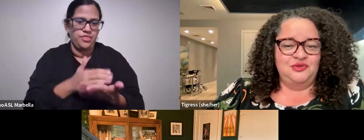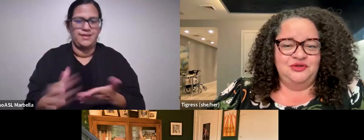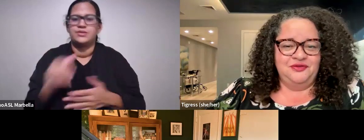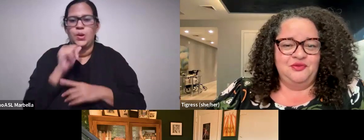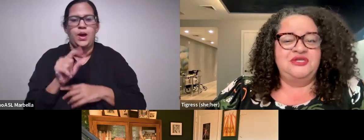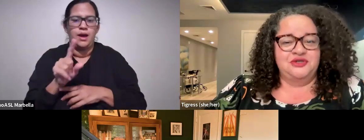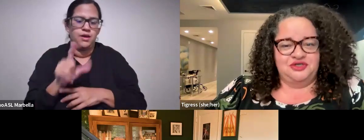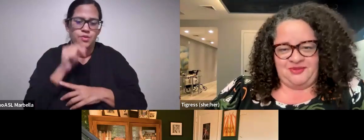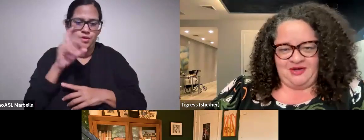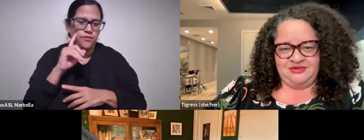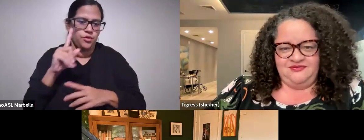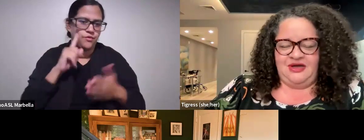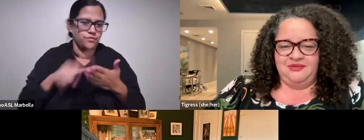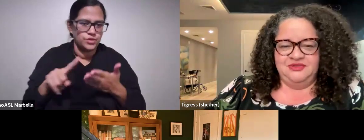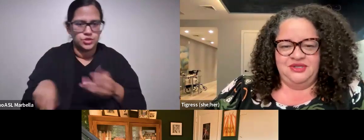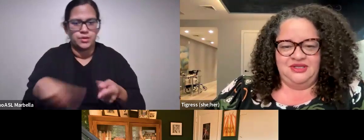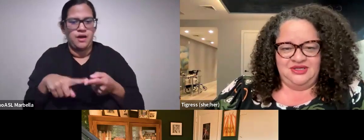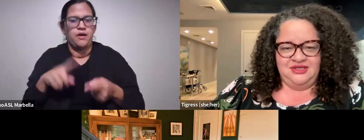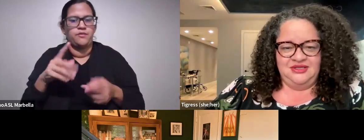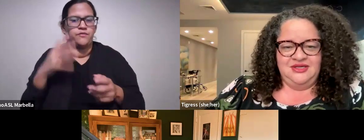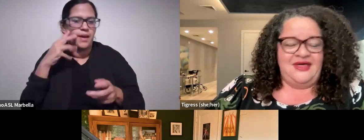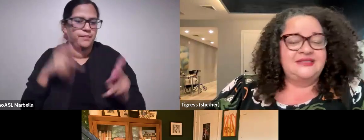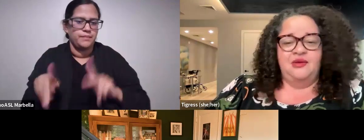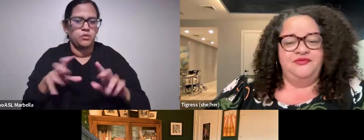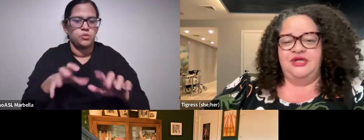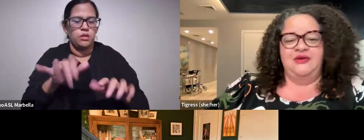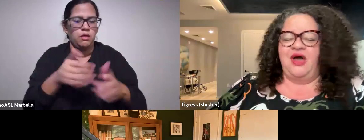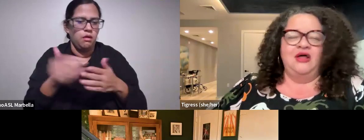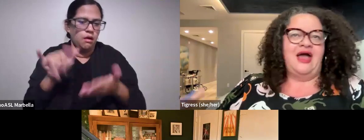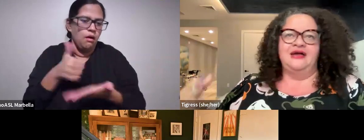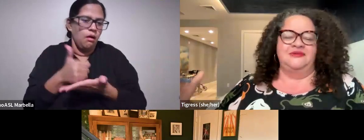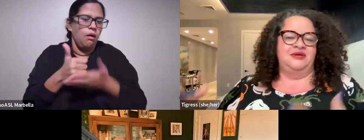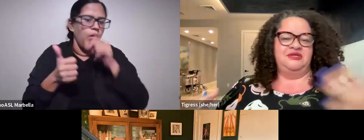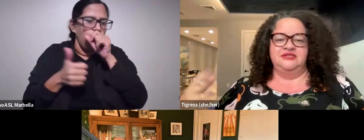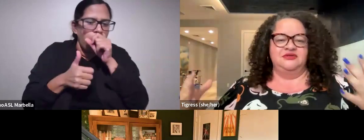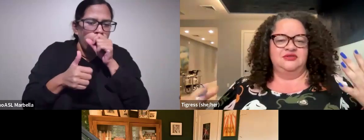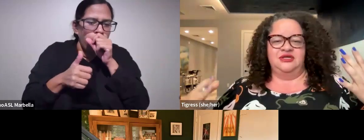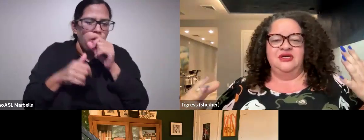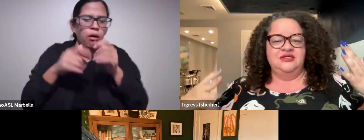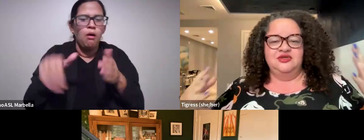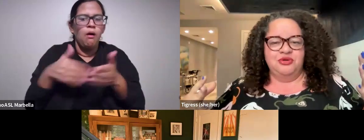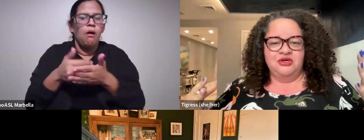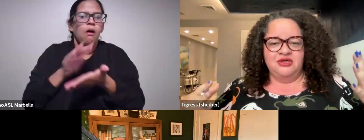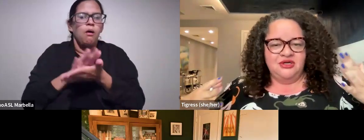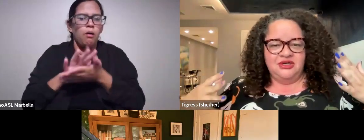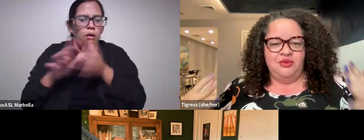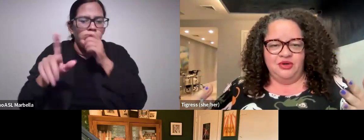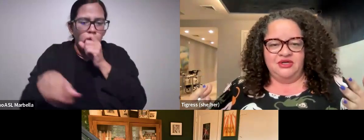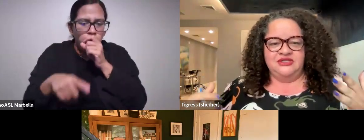Don't look for the research about fat people doing the thing that's helpful. All the academic pieces are super important.